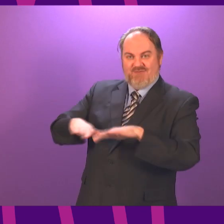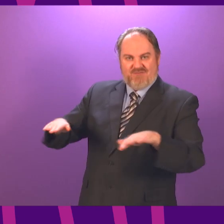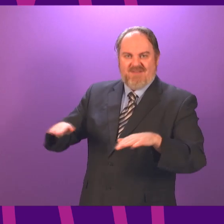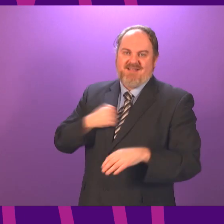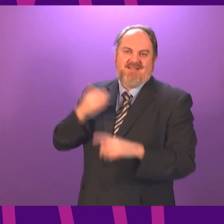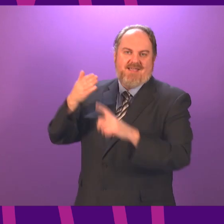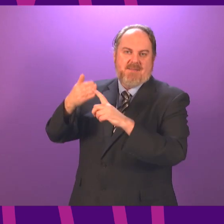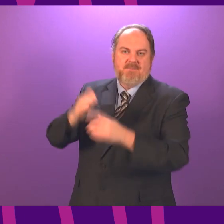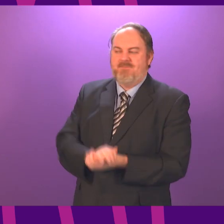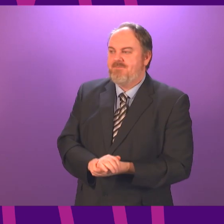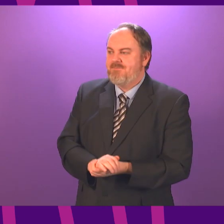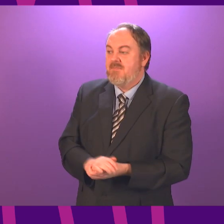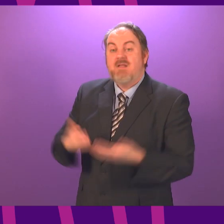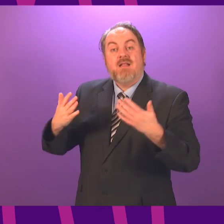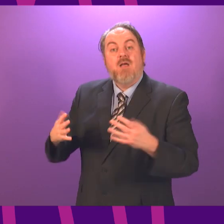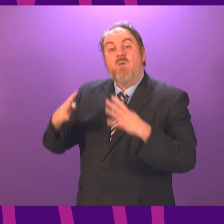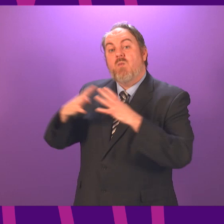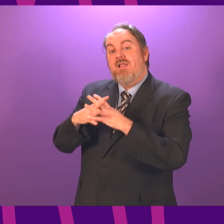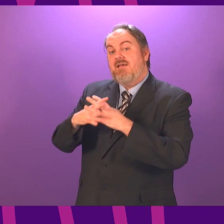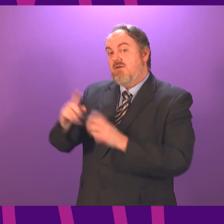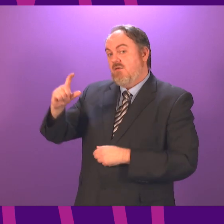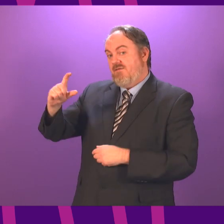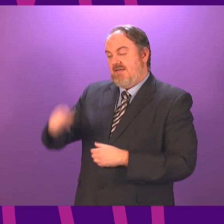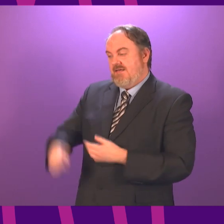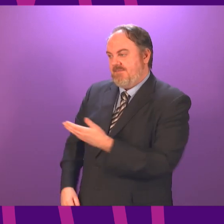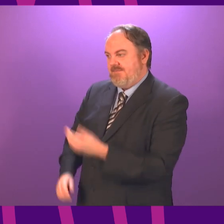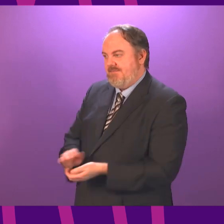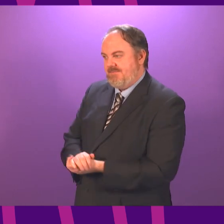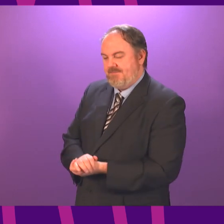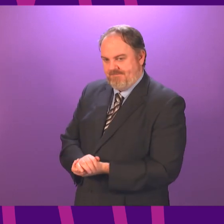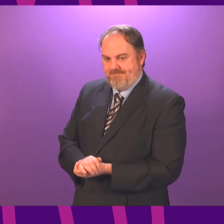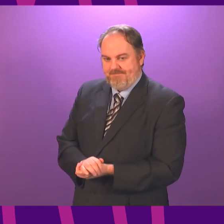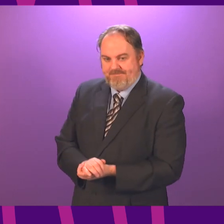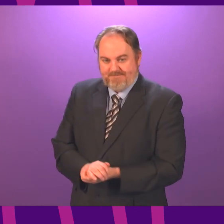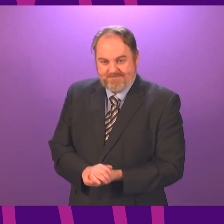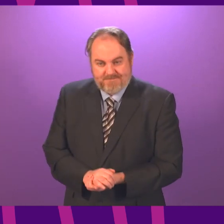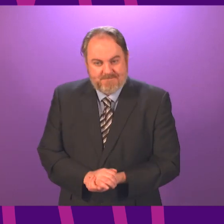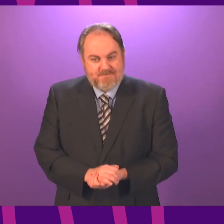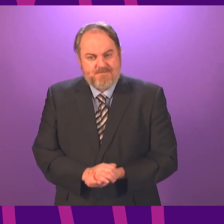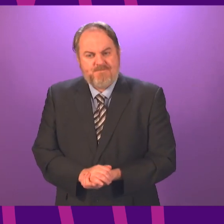Can patients with myalgic encephalomyelitis, which is otherwise known as ME or chronic